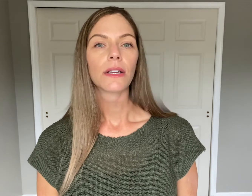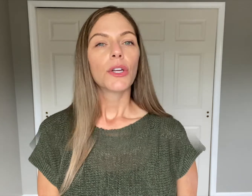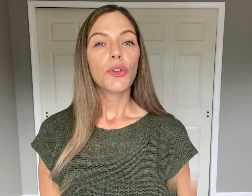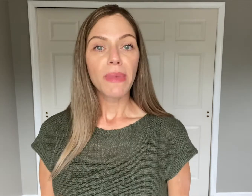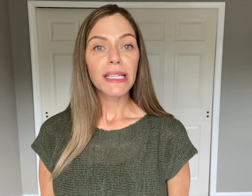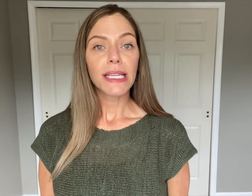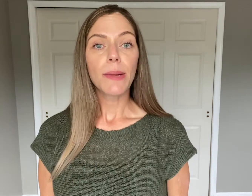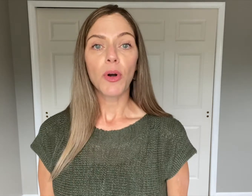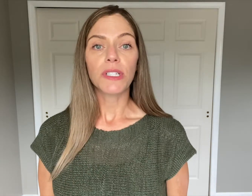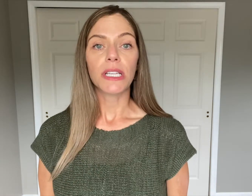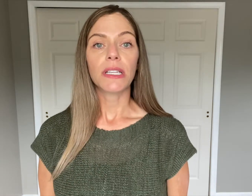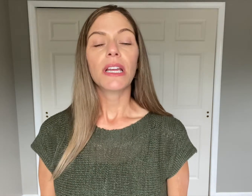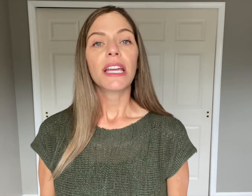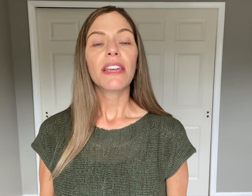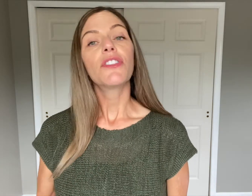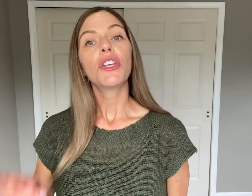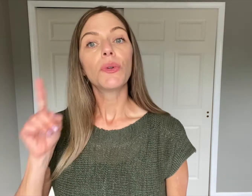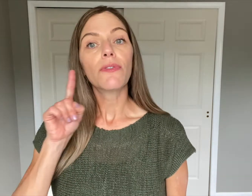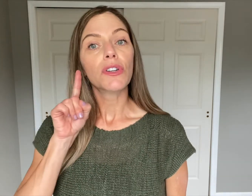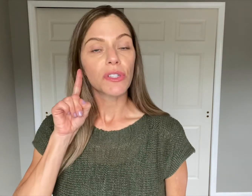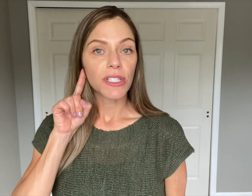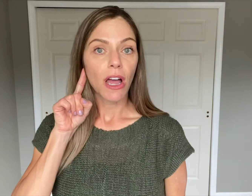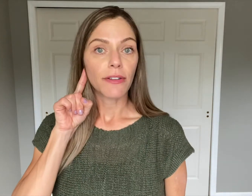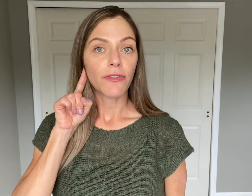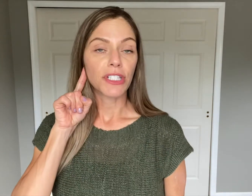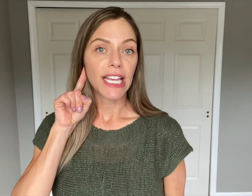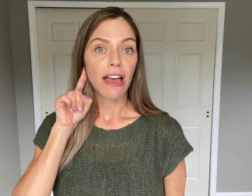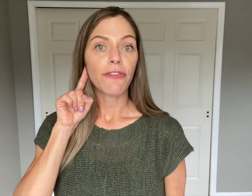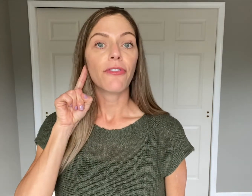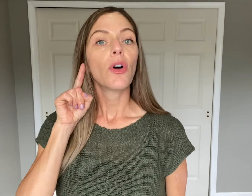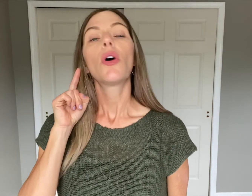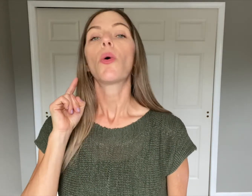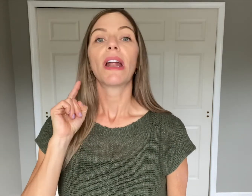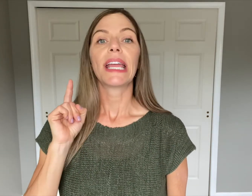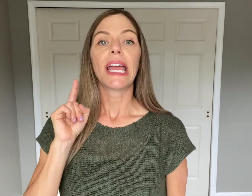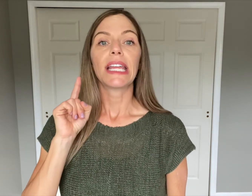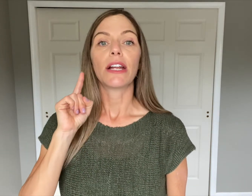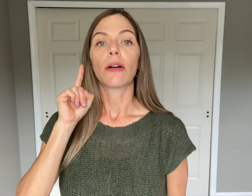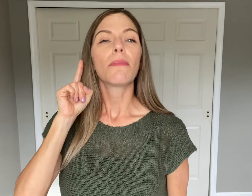You may see a person give the universal sign for deaf or I can't hear